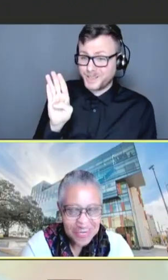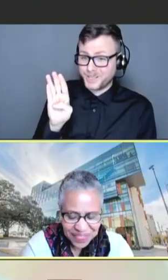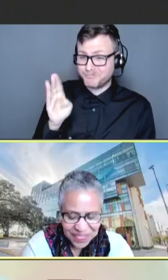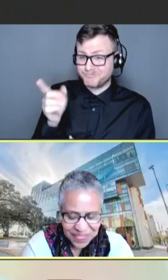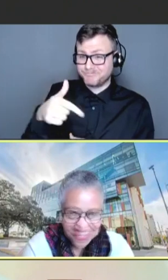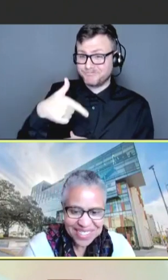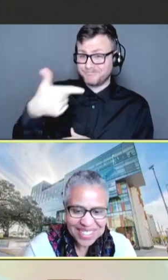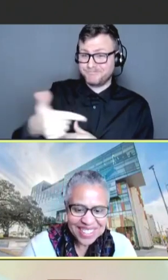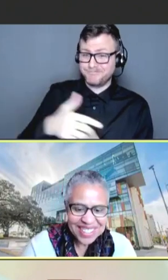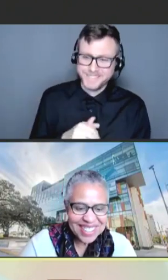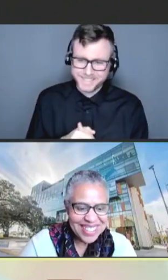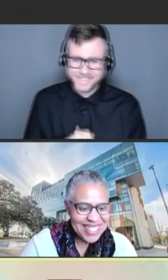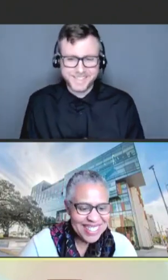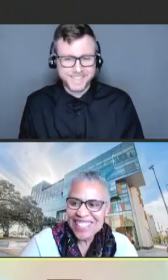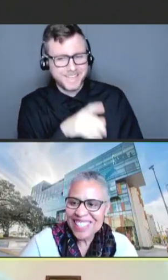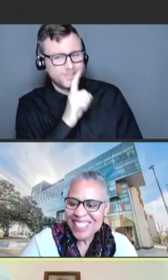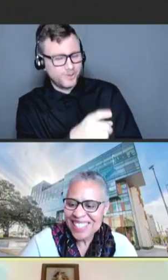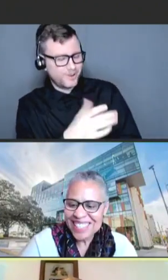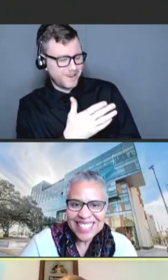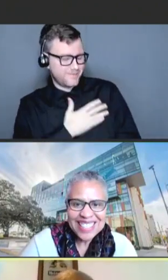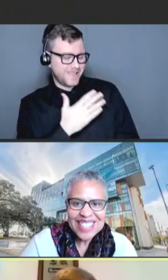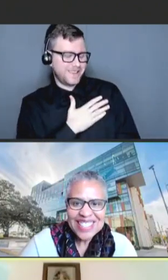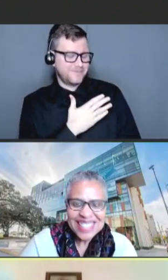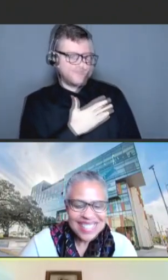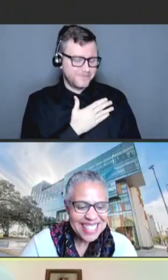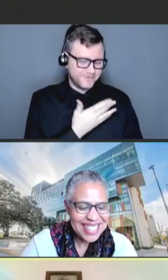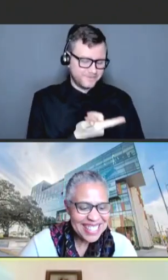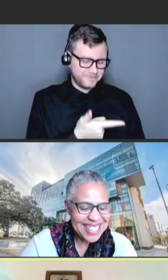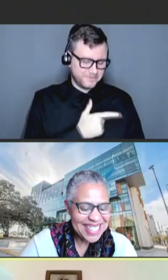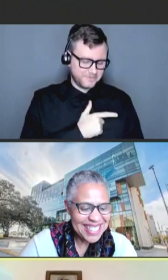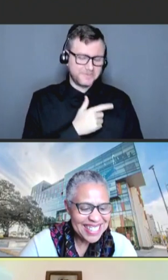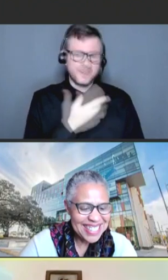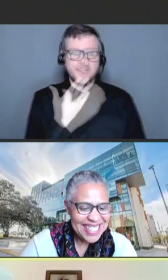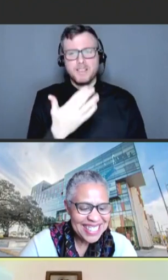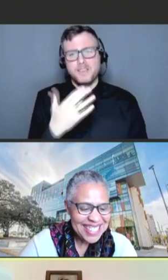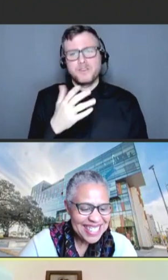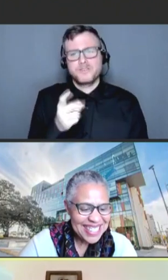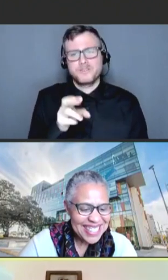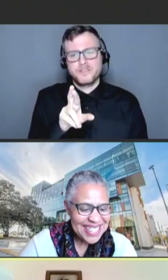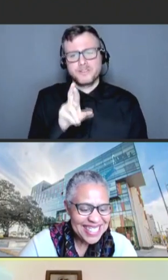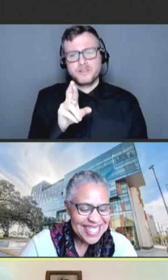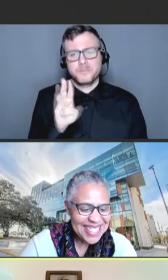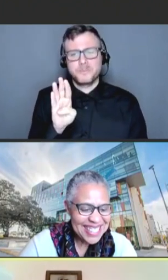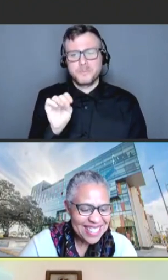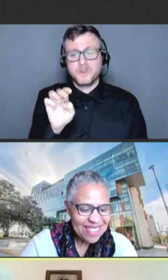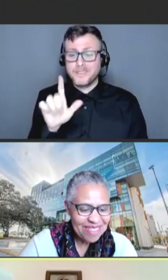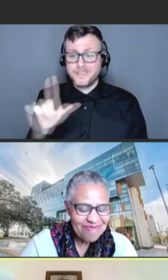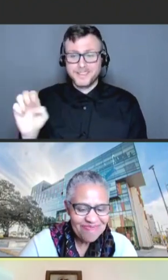Robert Swanson: Sure, I'm happy to. I -- thank you, Dr. Mullen. I will say, this has been